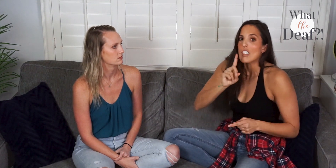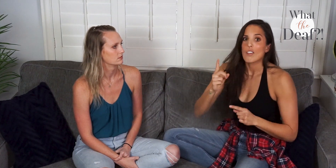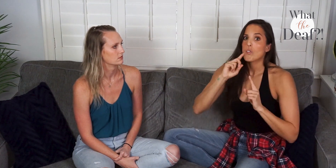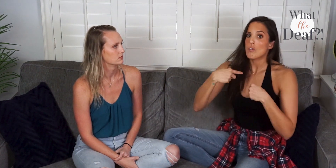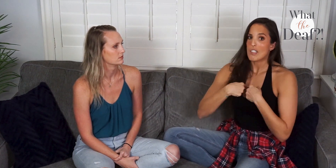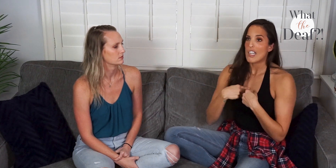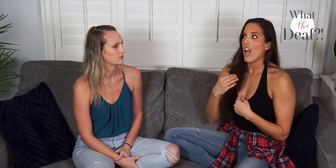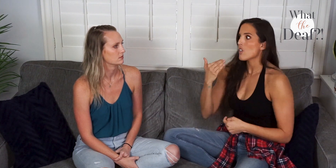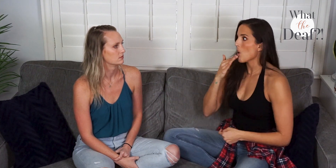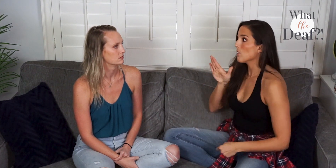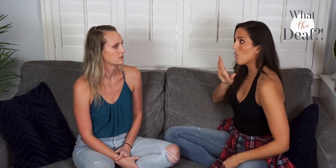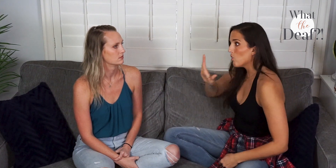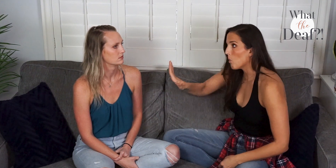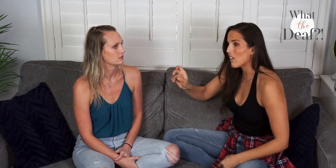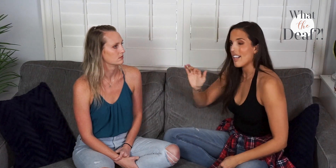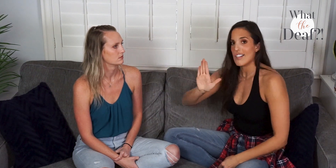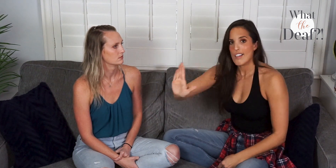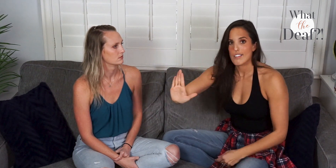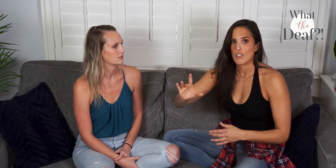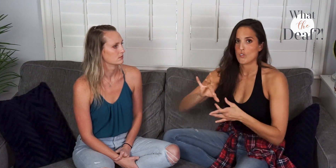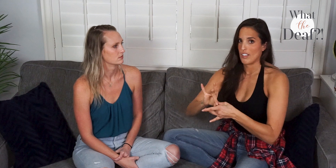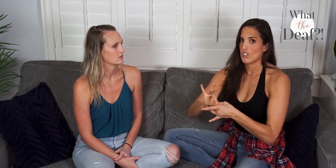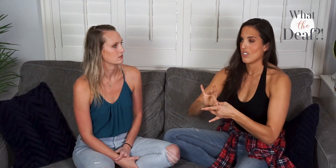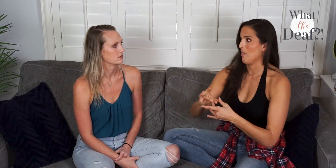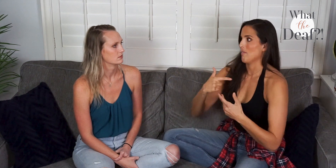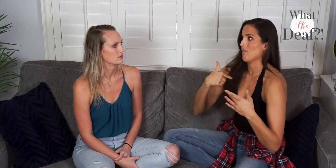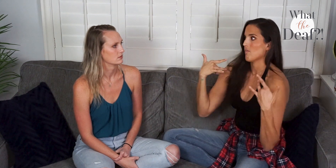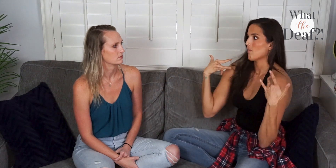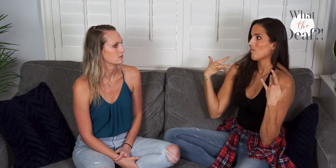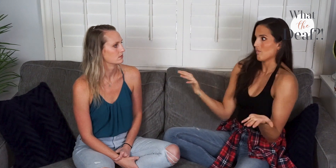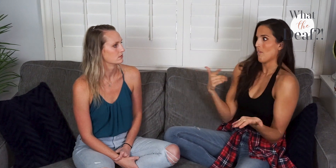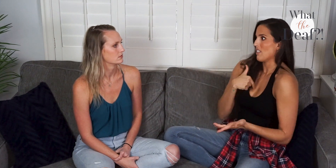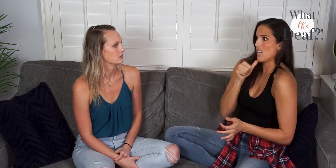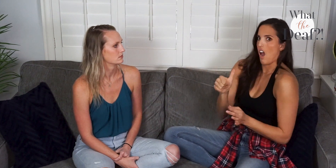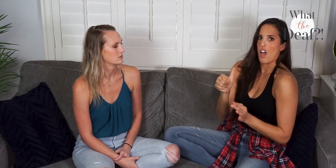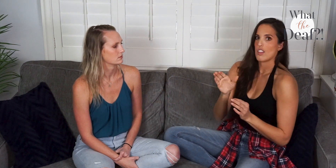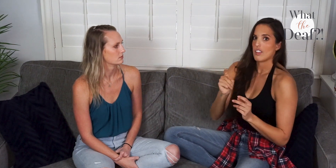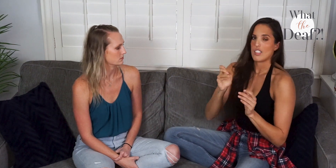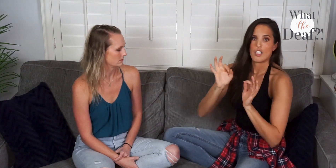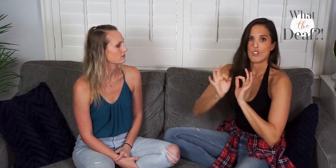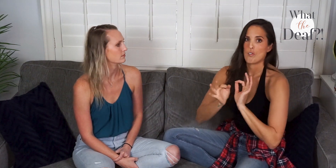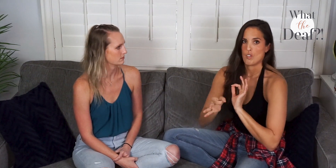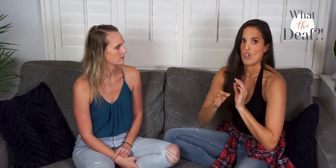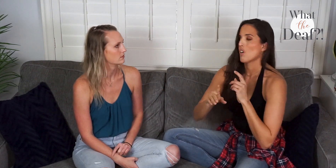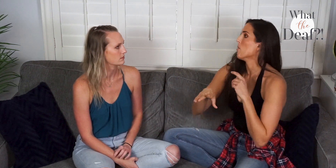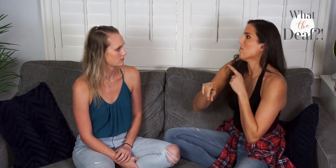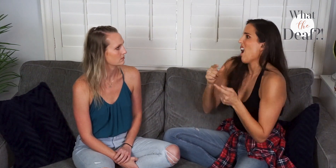But really for me, I know it's yours and his relationship. It's not... I'm not the interpreter,